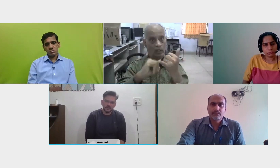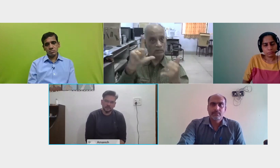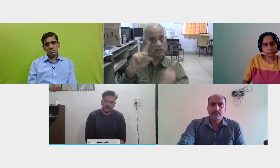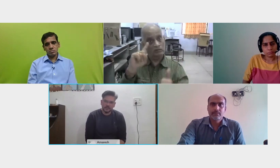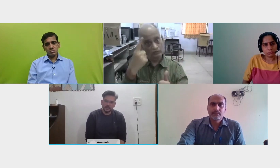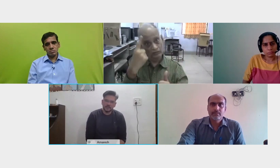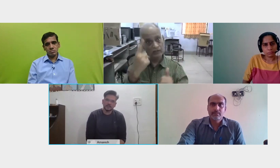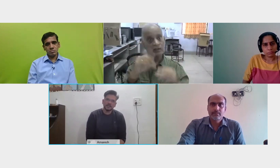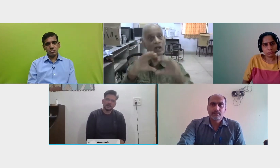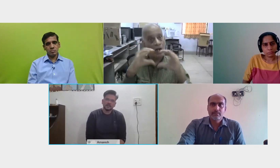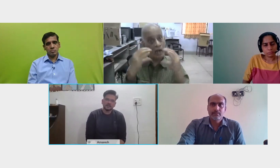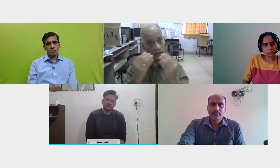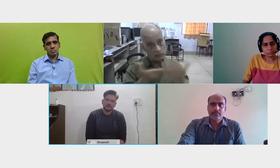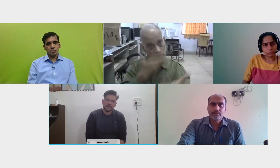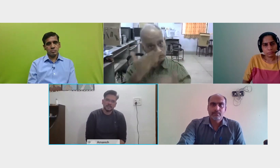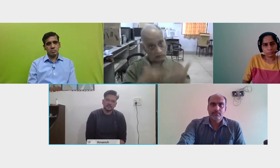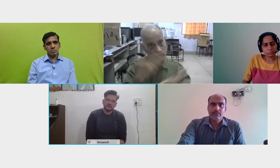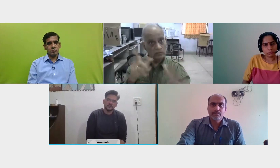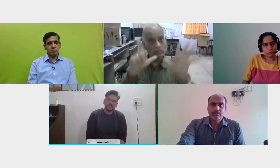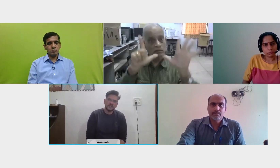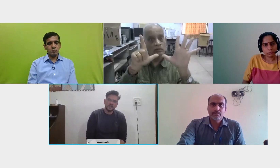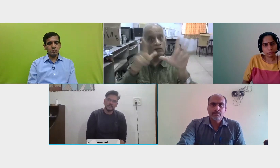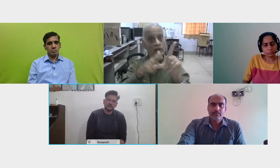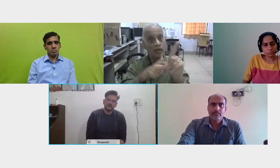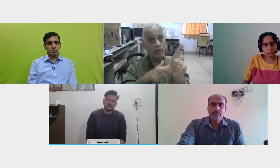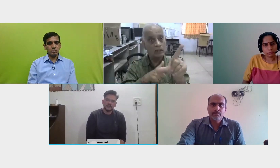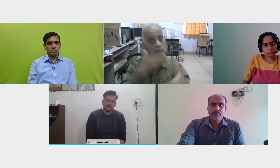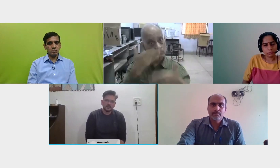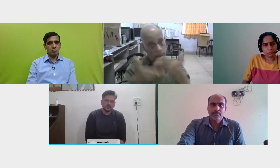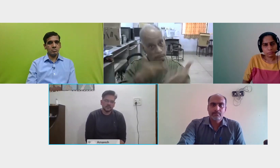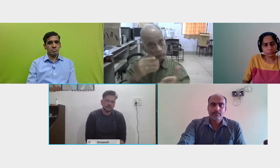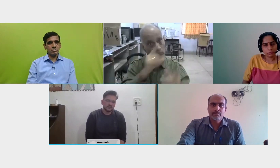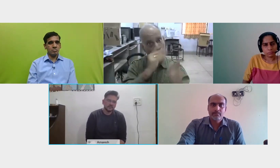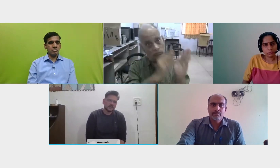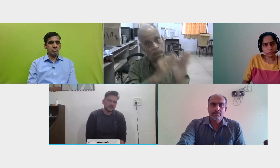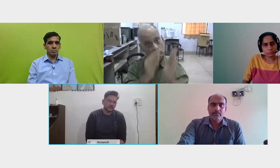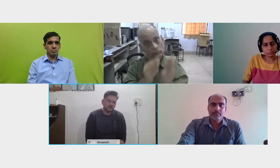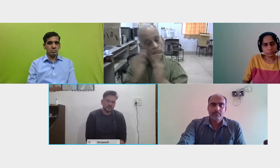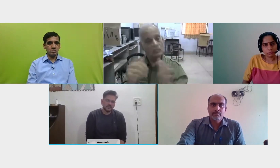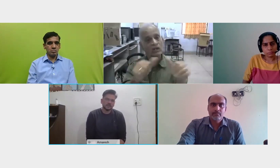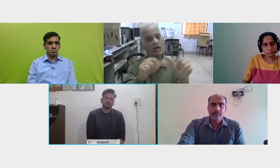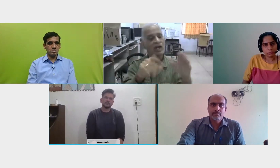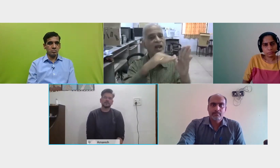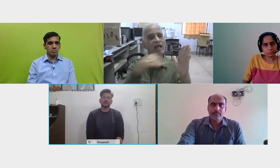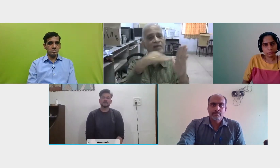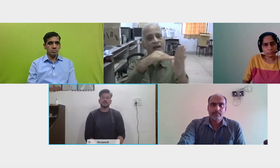so I said there were not any. They said you should not you know like mention that interpreters